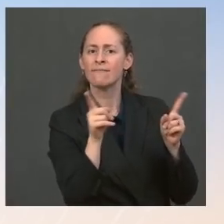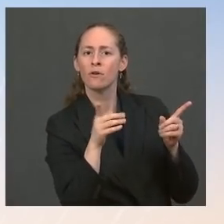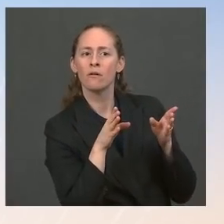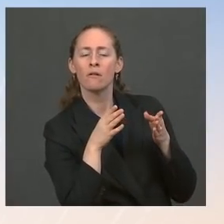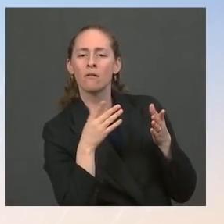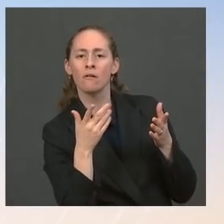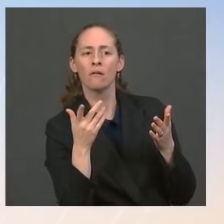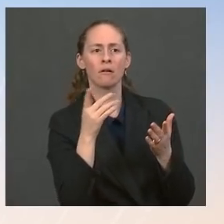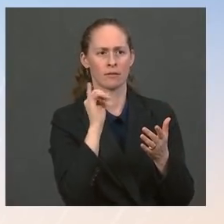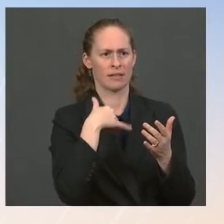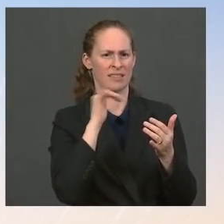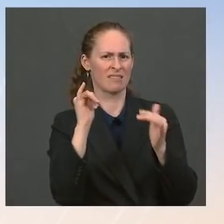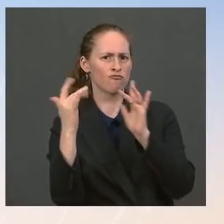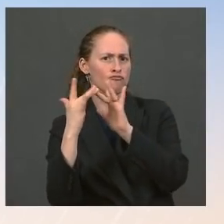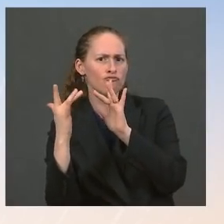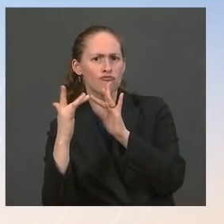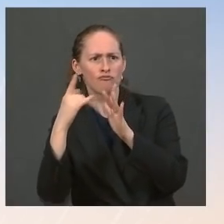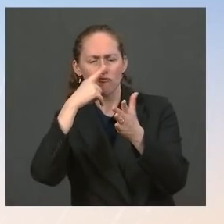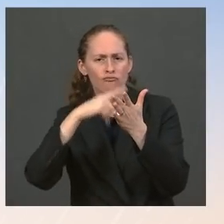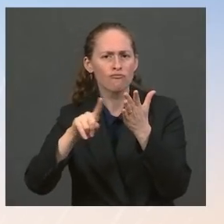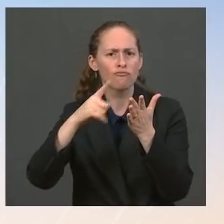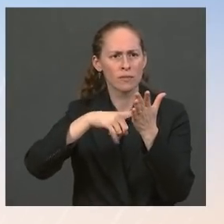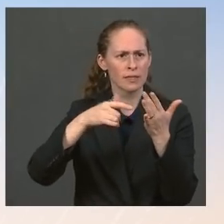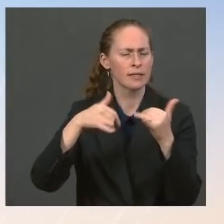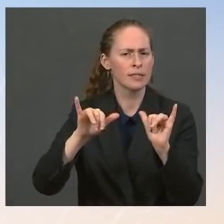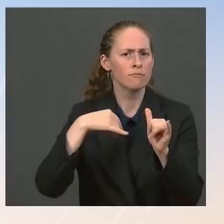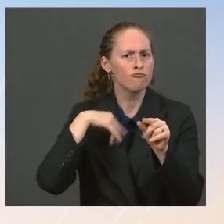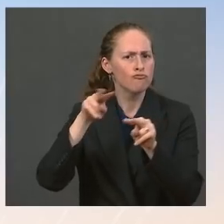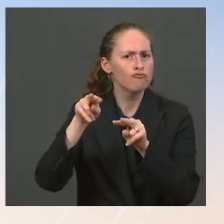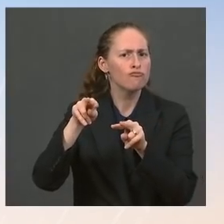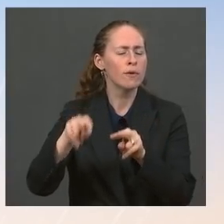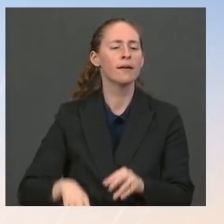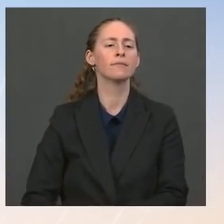We monitor them to ensure their appearance in court